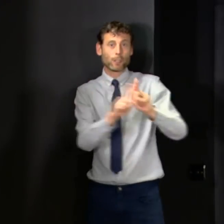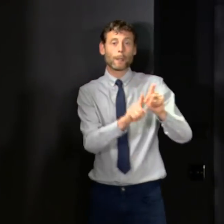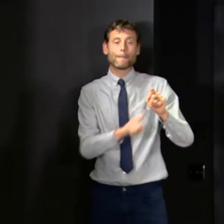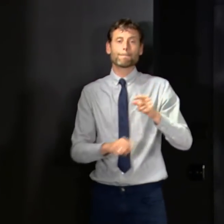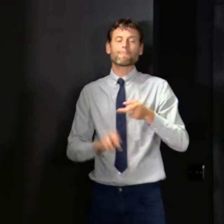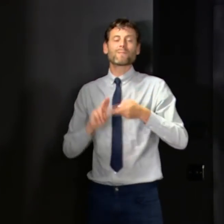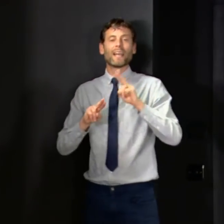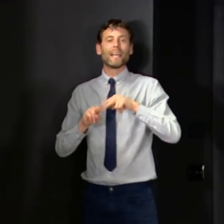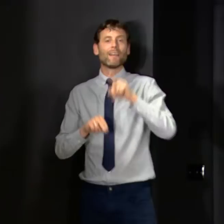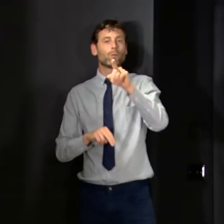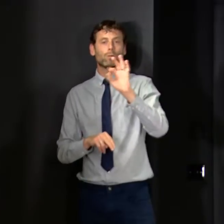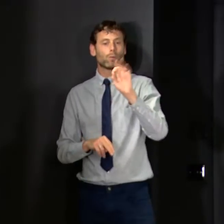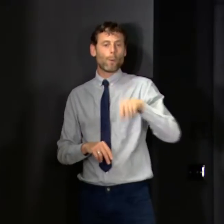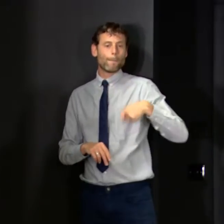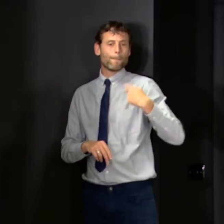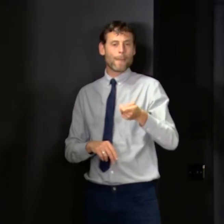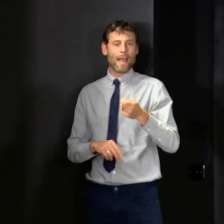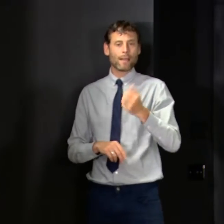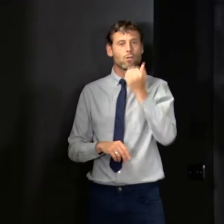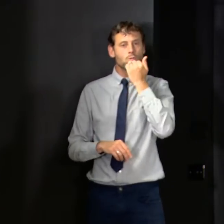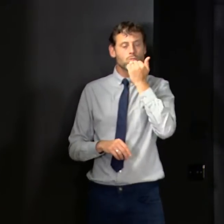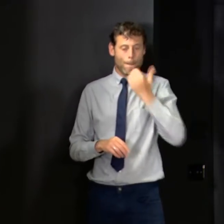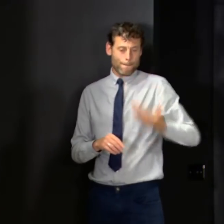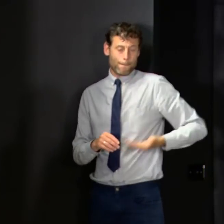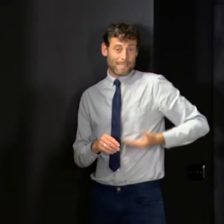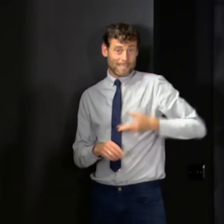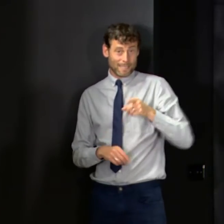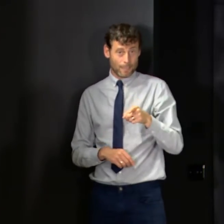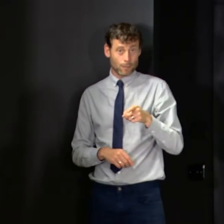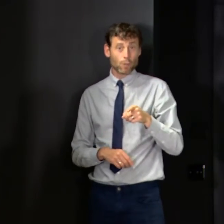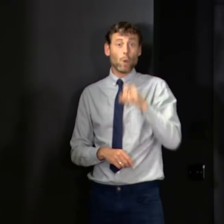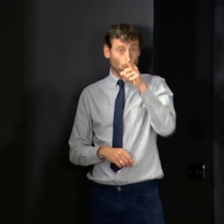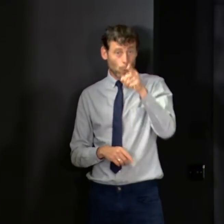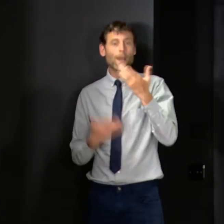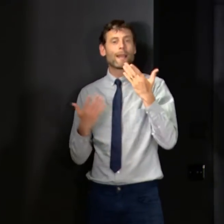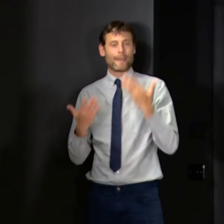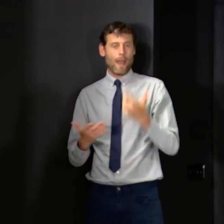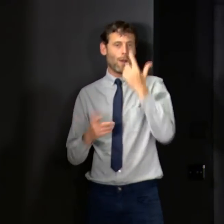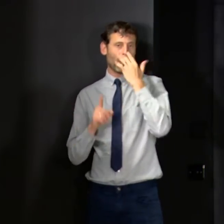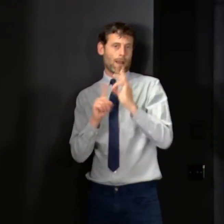support, and obviously if you employ staff, the furlough scheme is also extended to October.